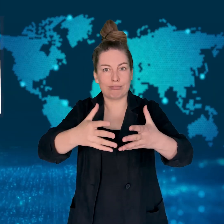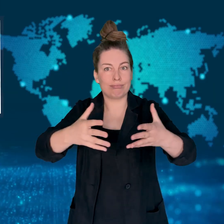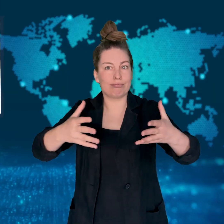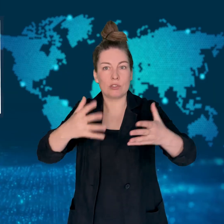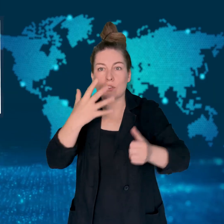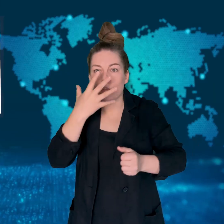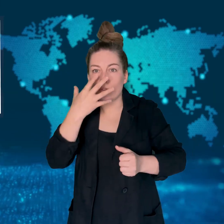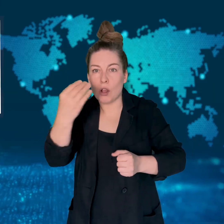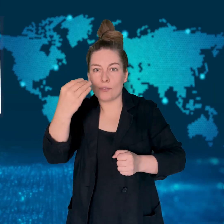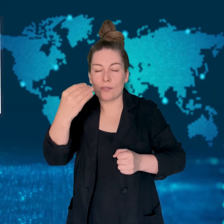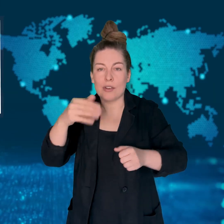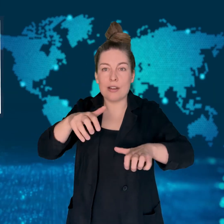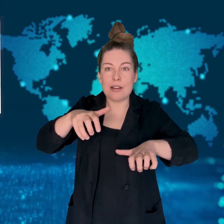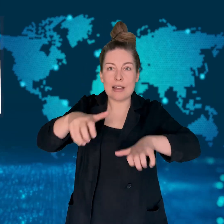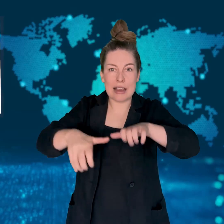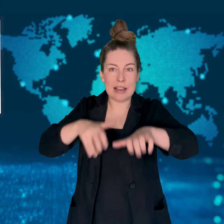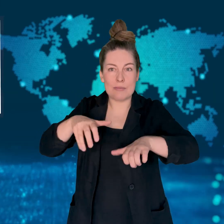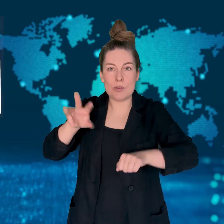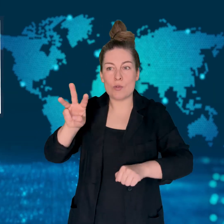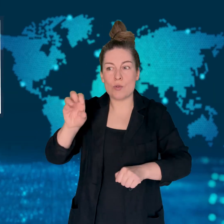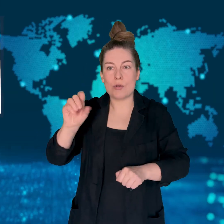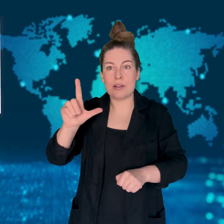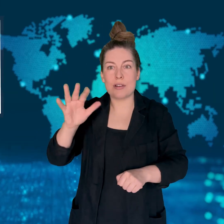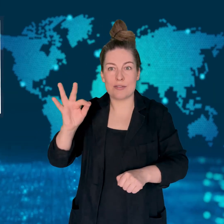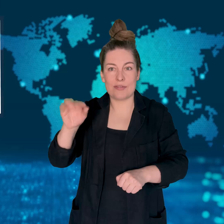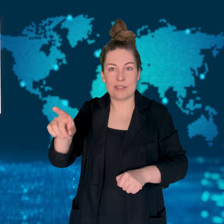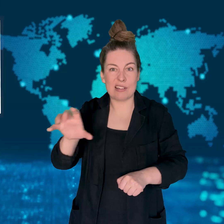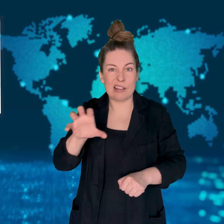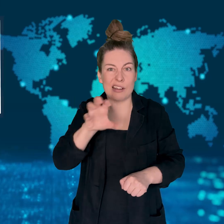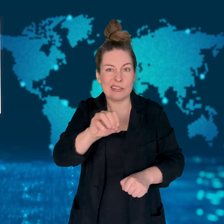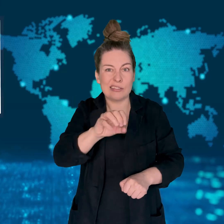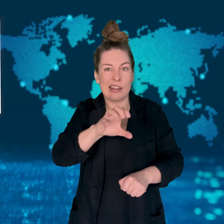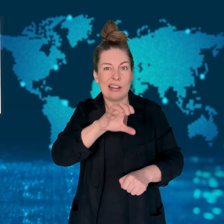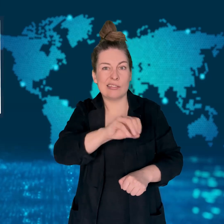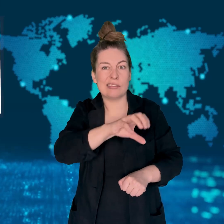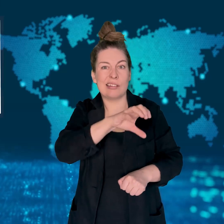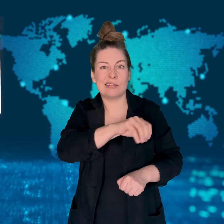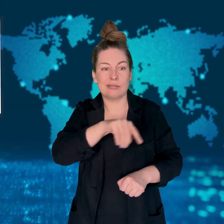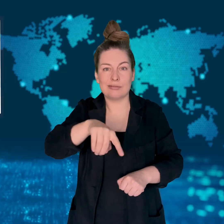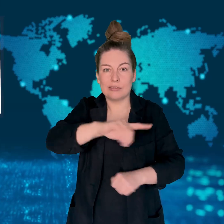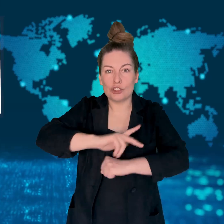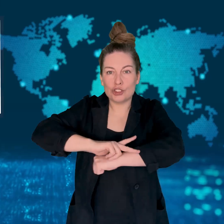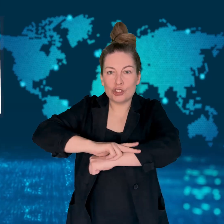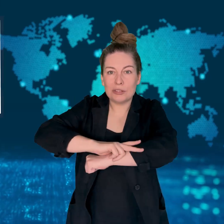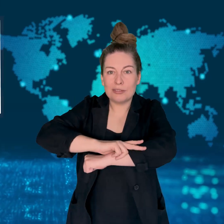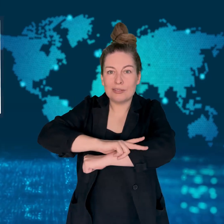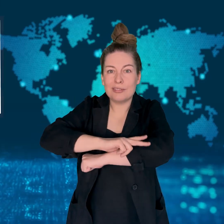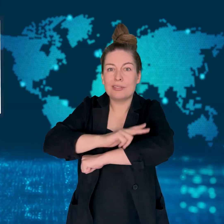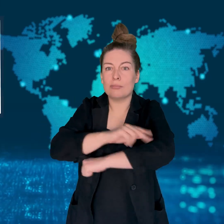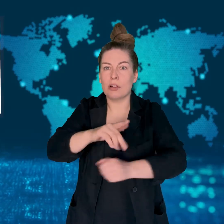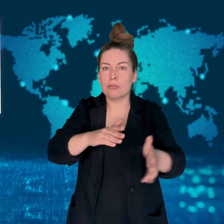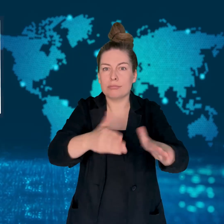wolves by dumping dead sheep in front of